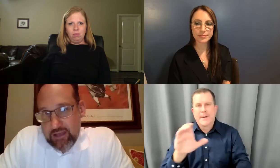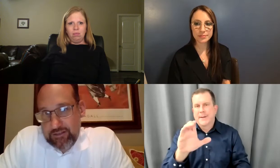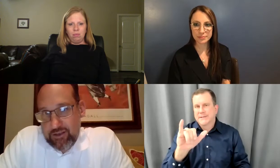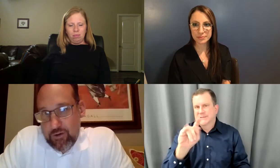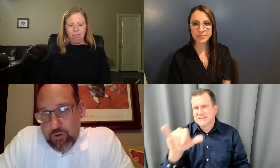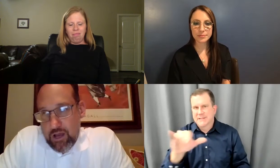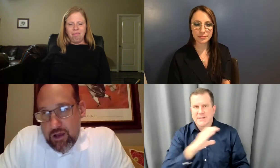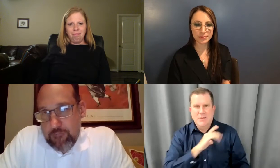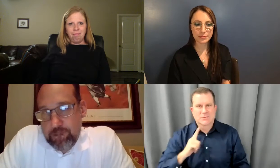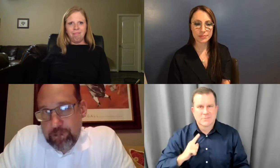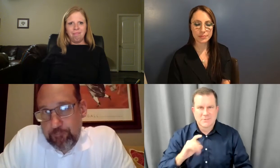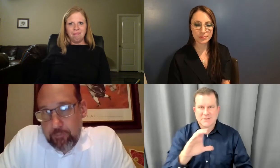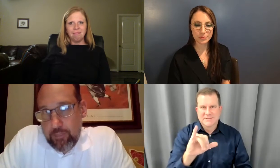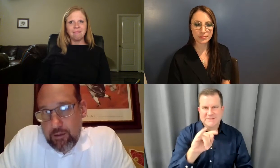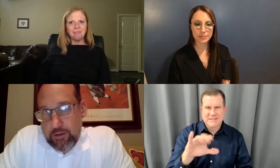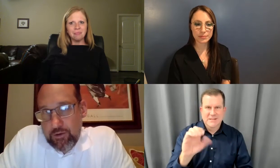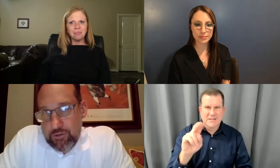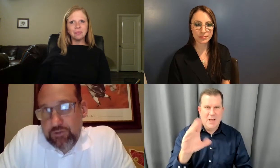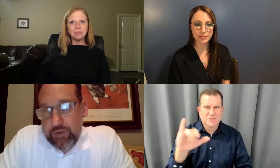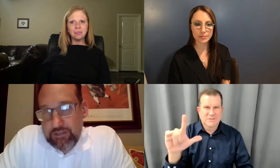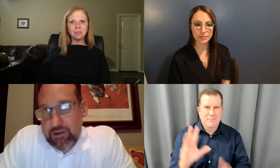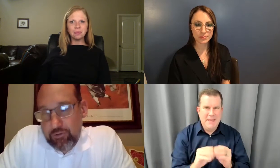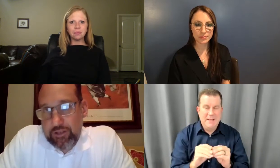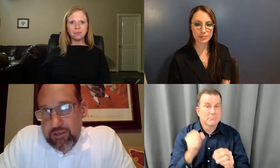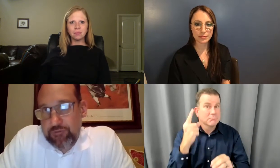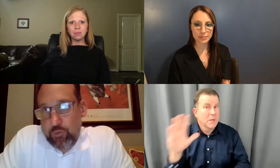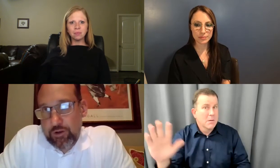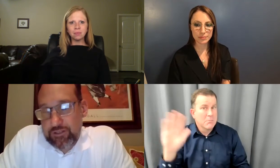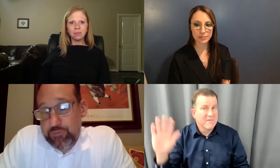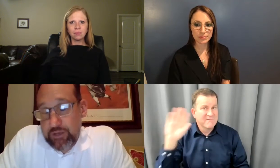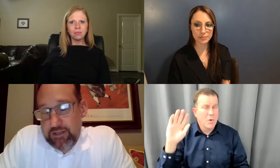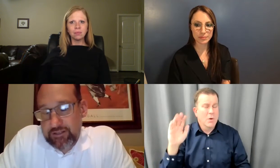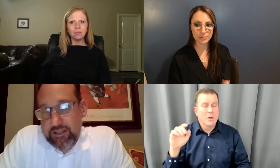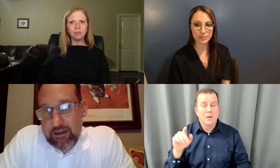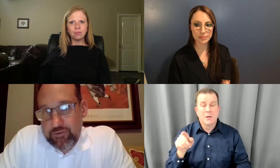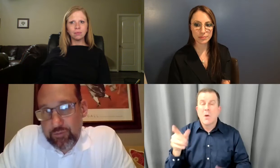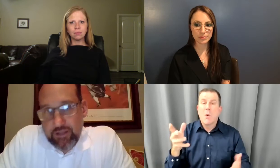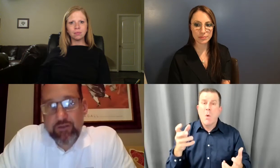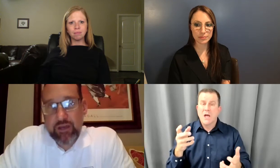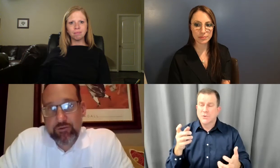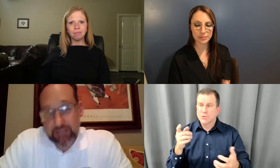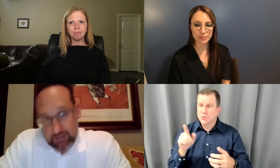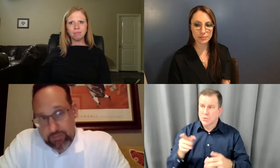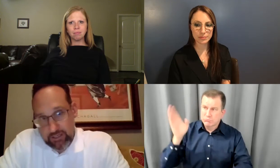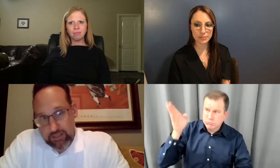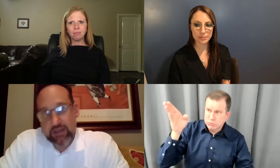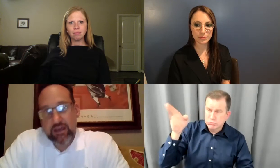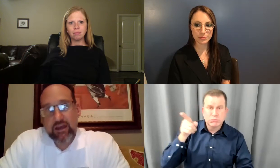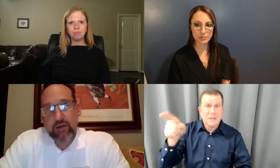And so, it used to be generally, if you wanted to speak at a city council meeting, you had to attend the meeting.